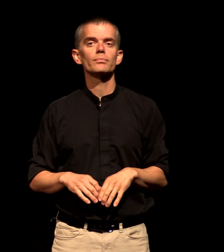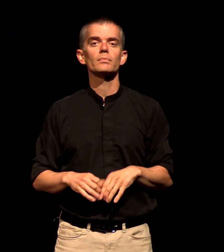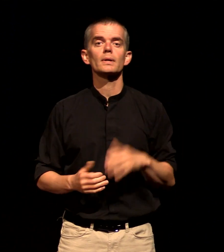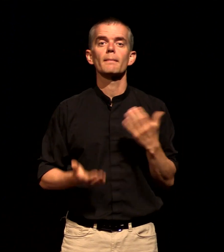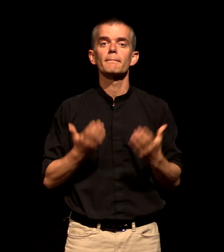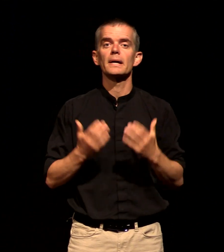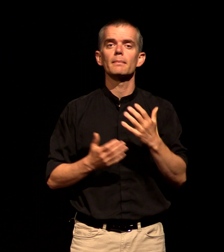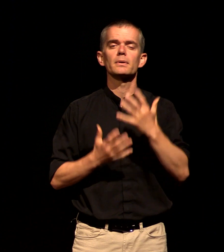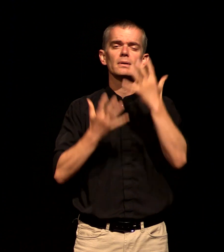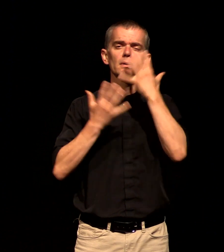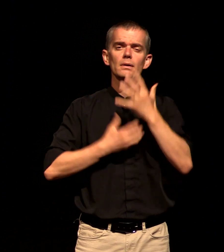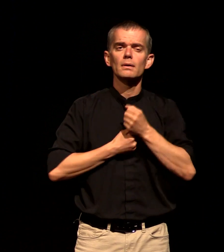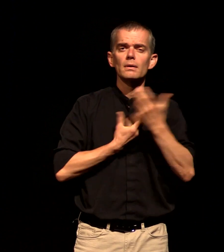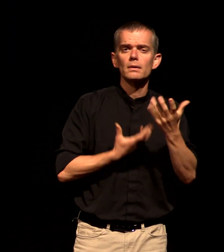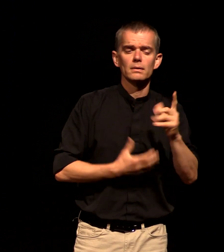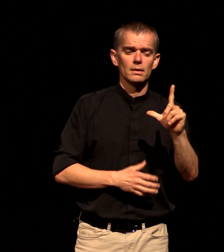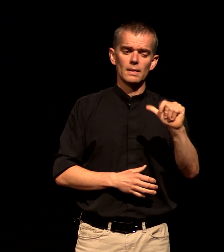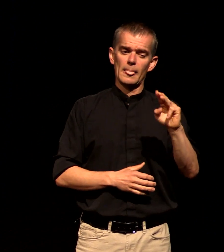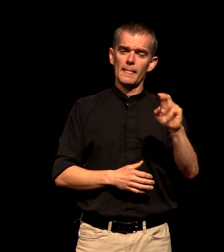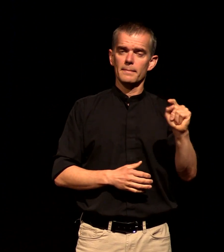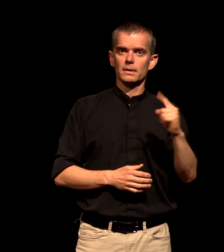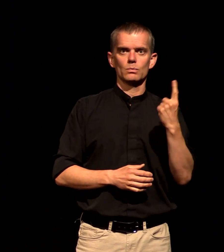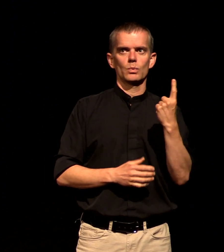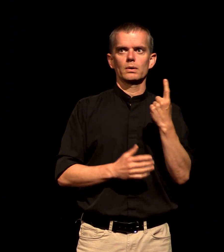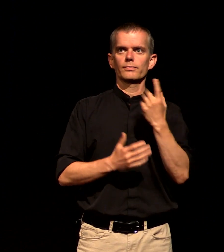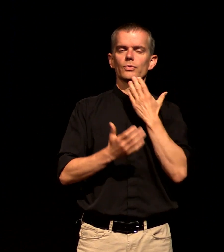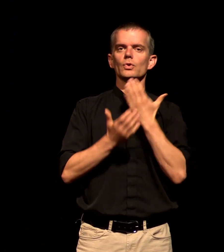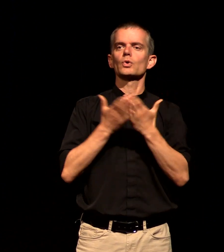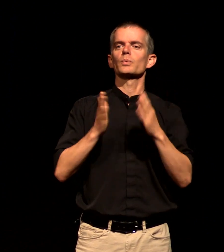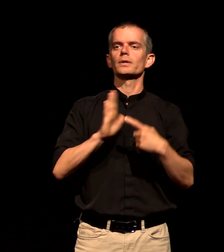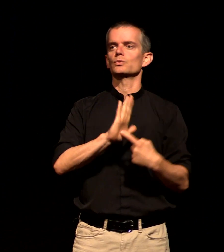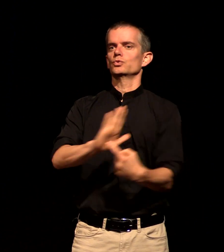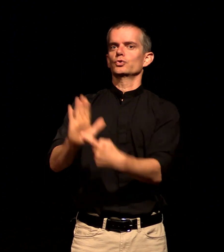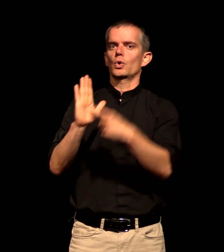greatest witnesses to a God who grieves and you can handle